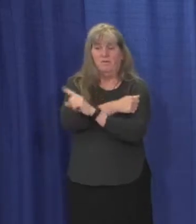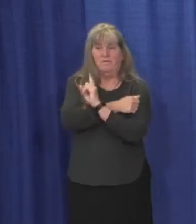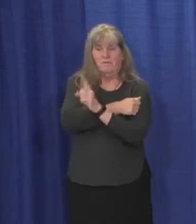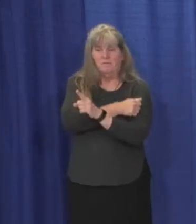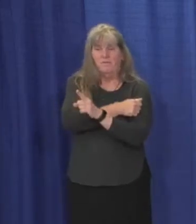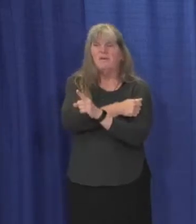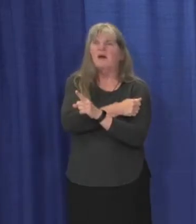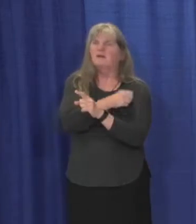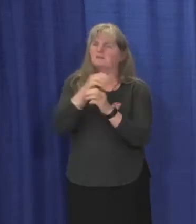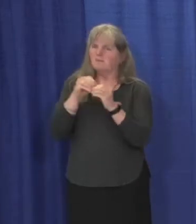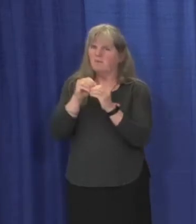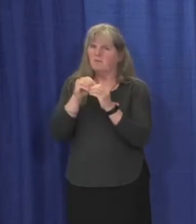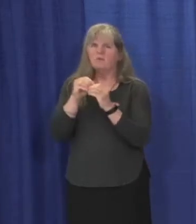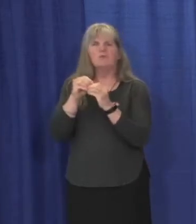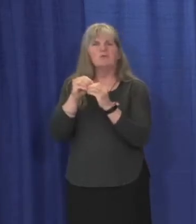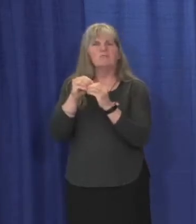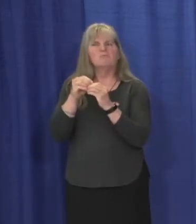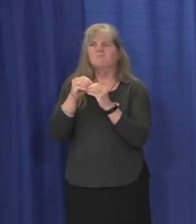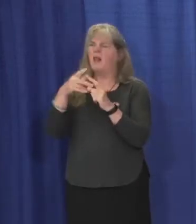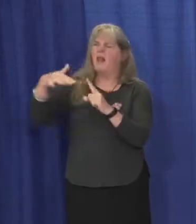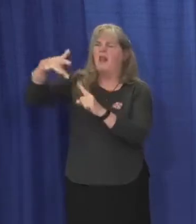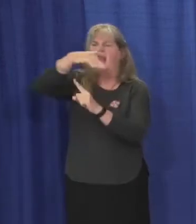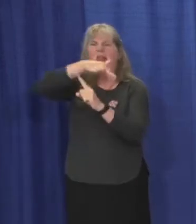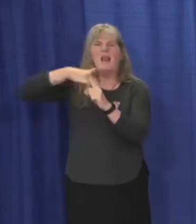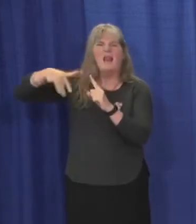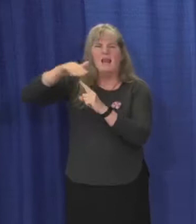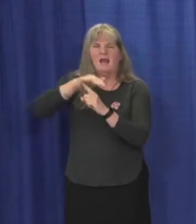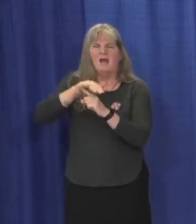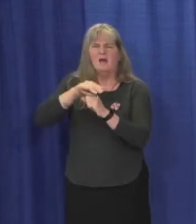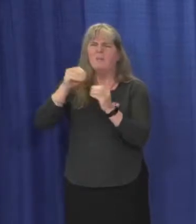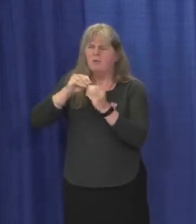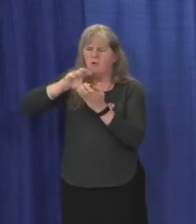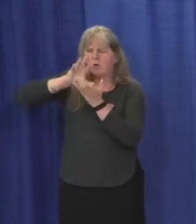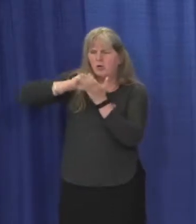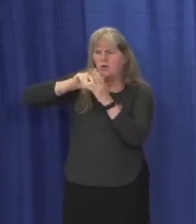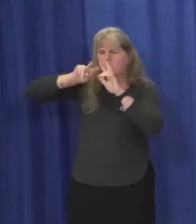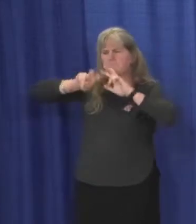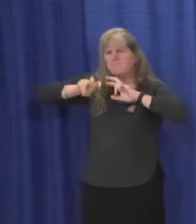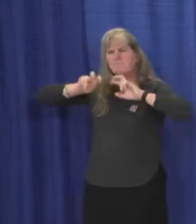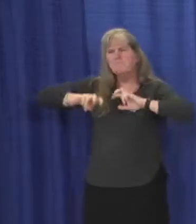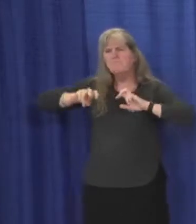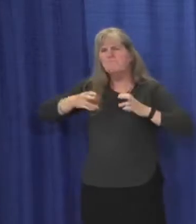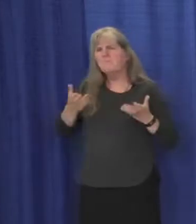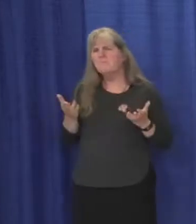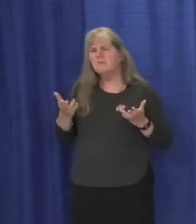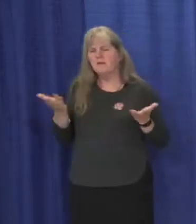vaccinated and there is still much to be learned from looking